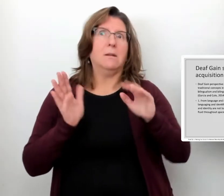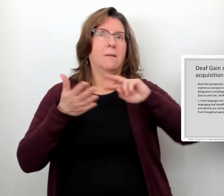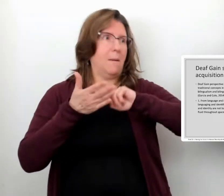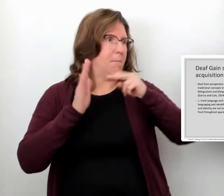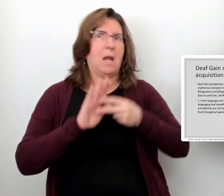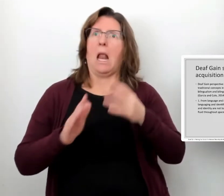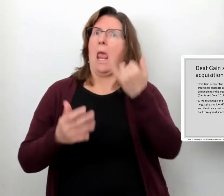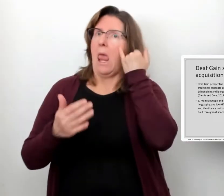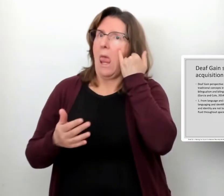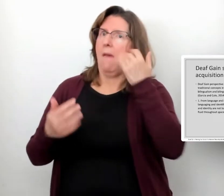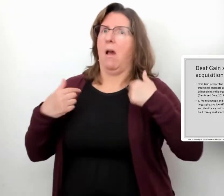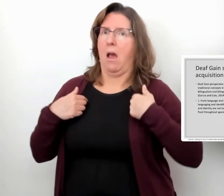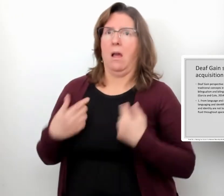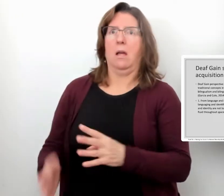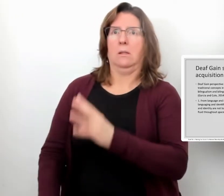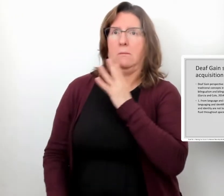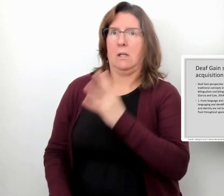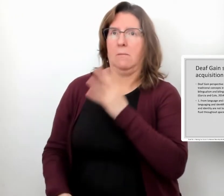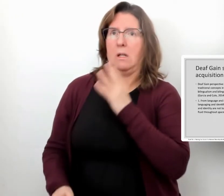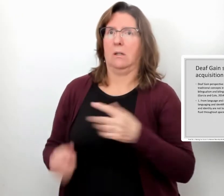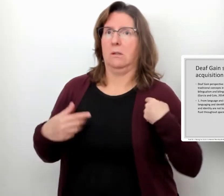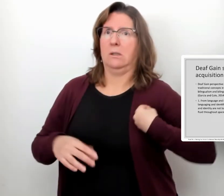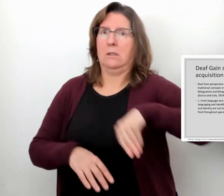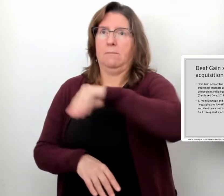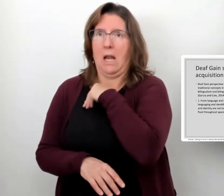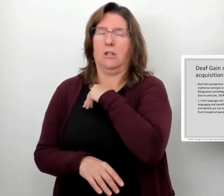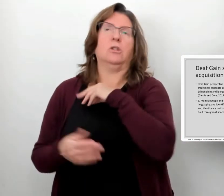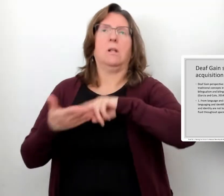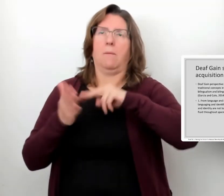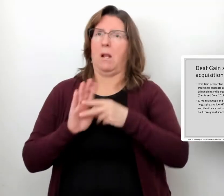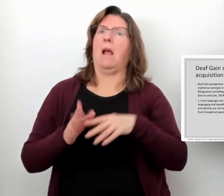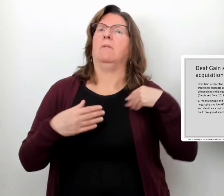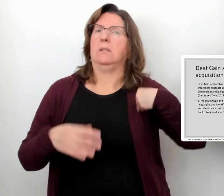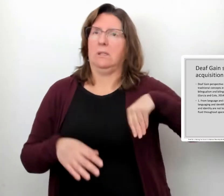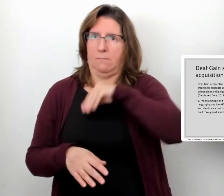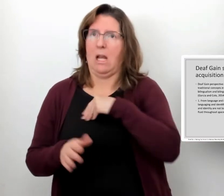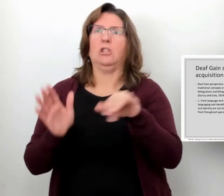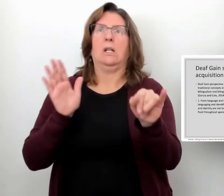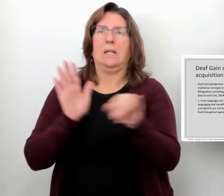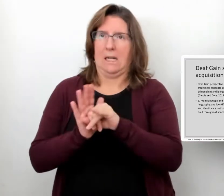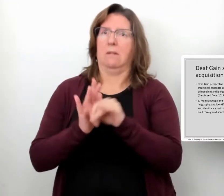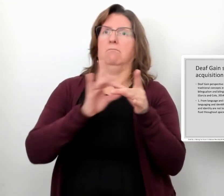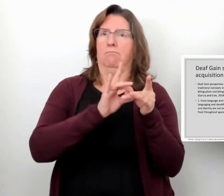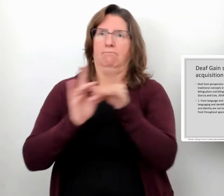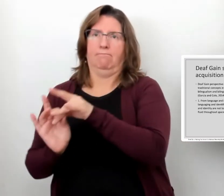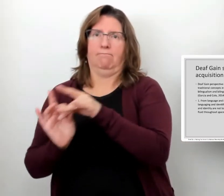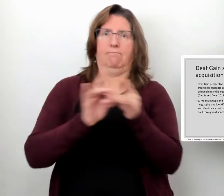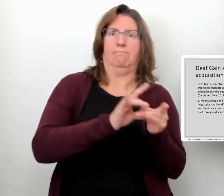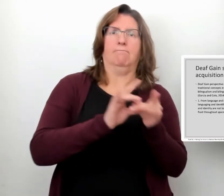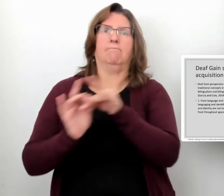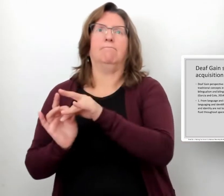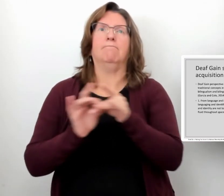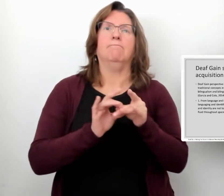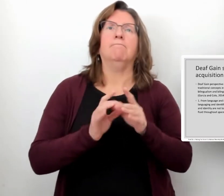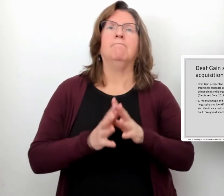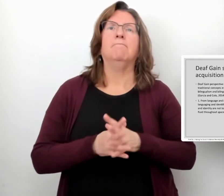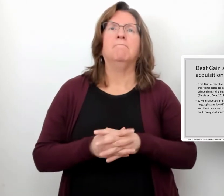First, let's go back to the theory that 'language is identity.' If I speak Spanish then I therefore have a Spanish identity.